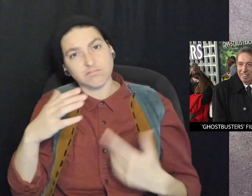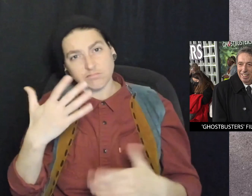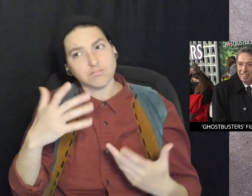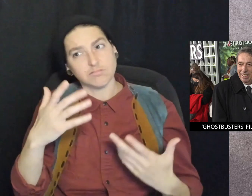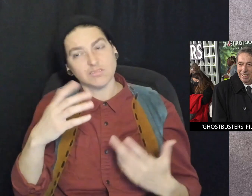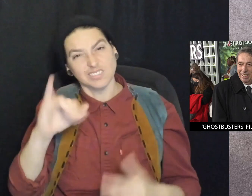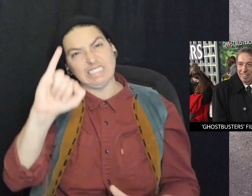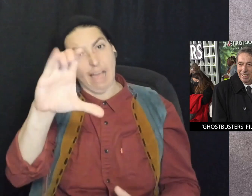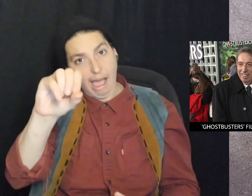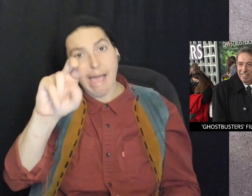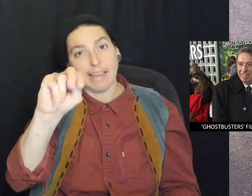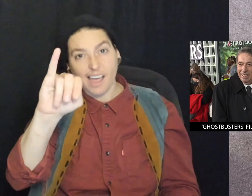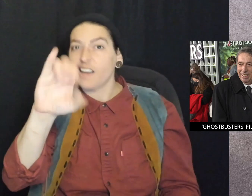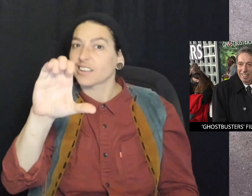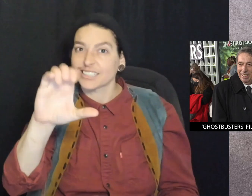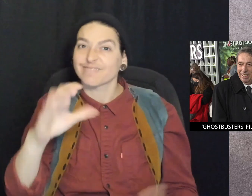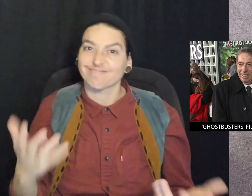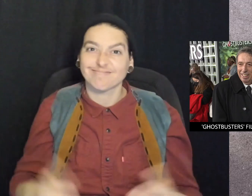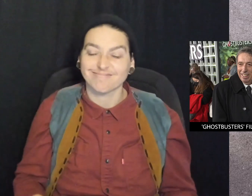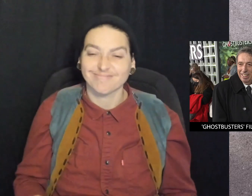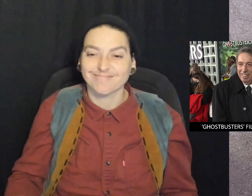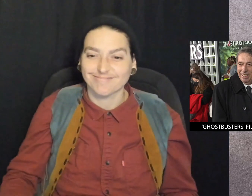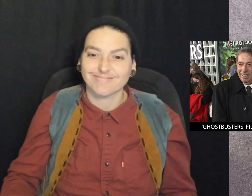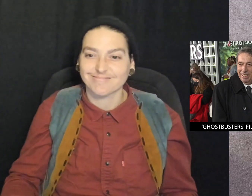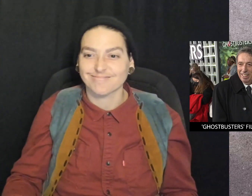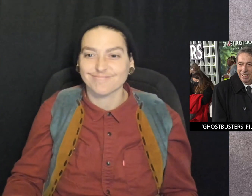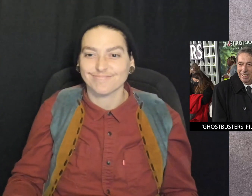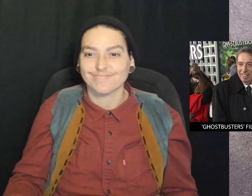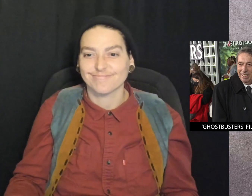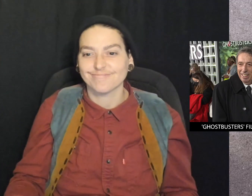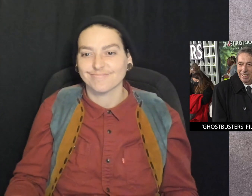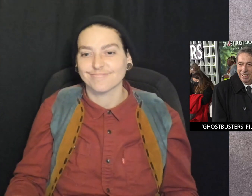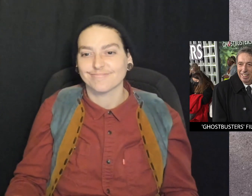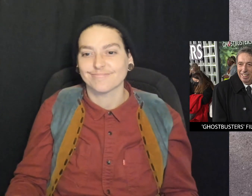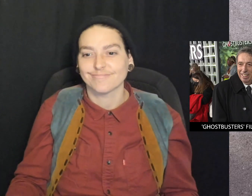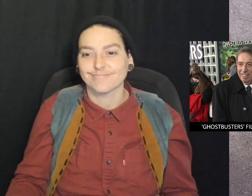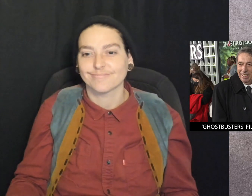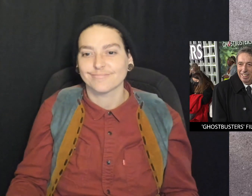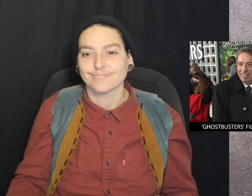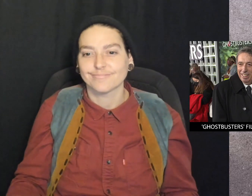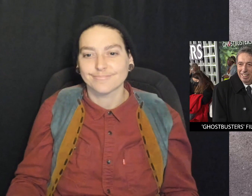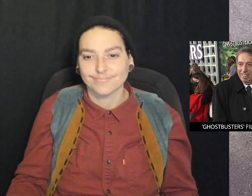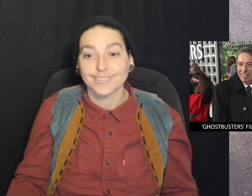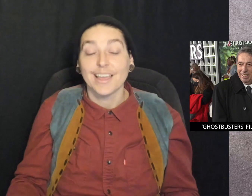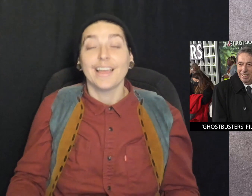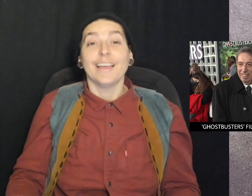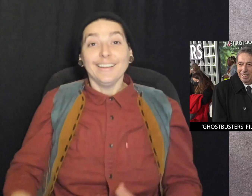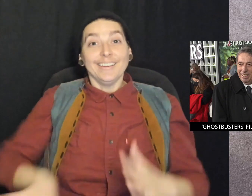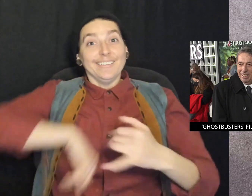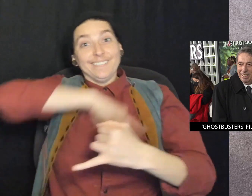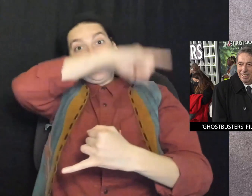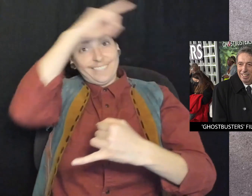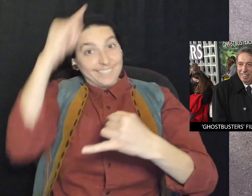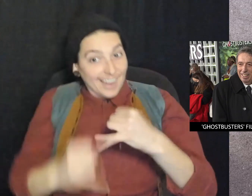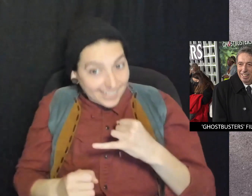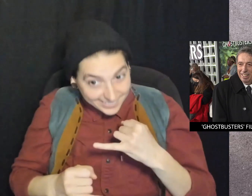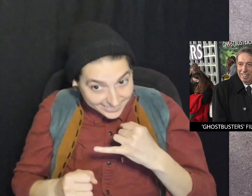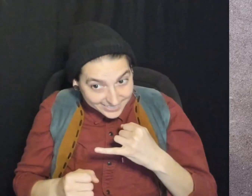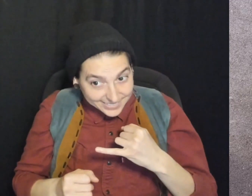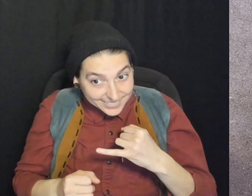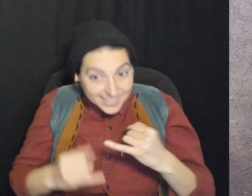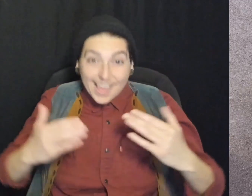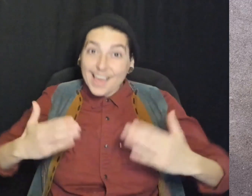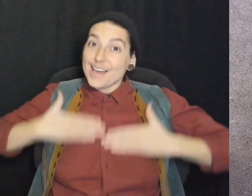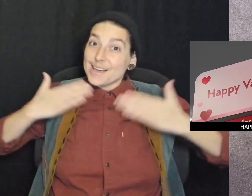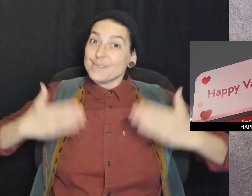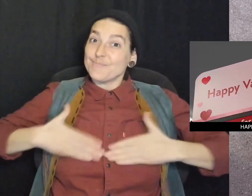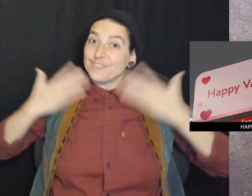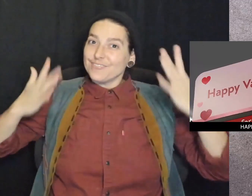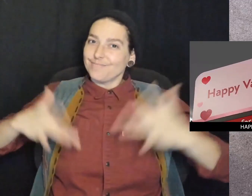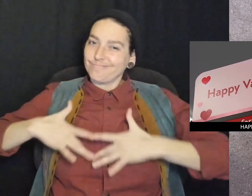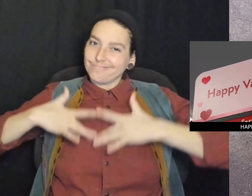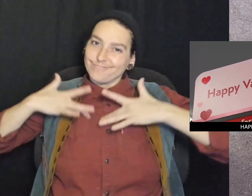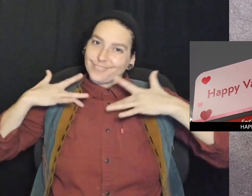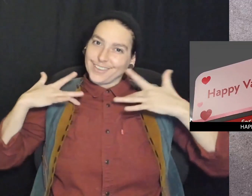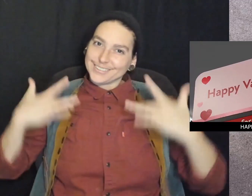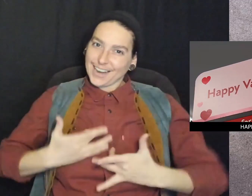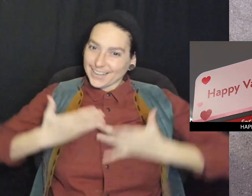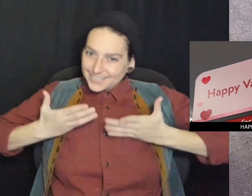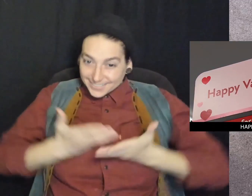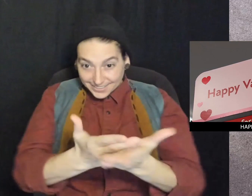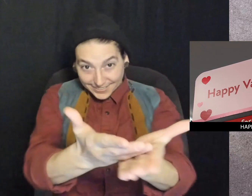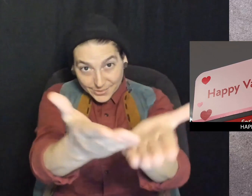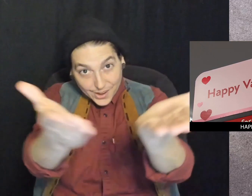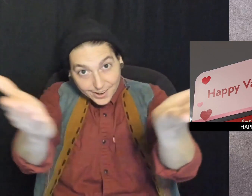amazing its iconic and finally happy Valentine's Day everyone